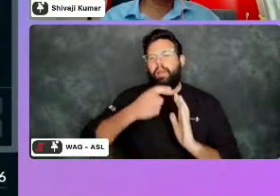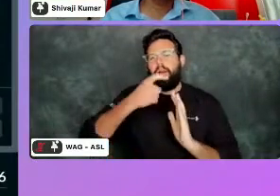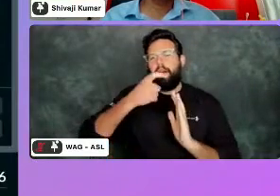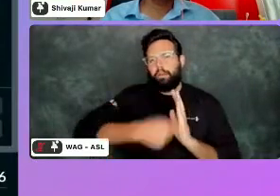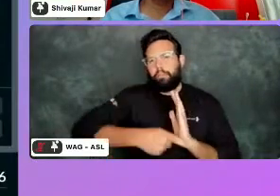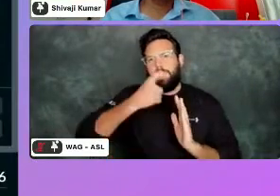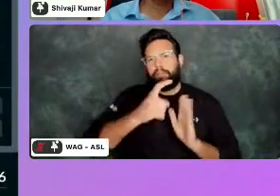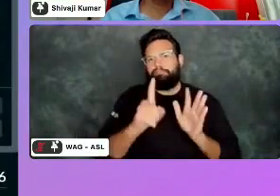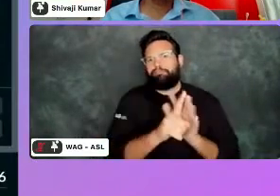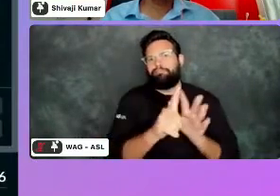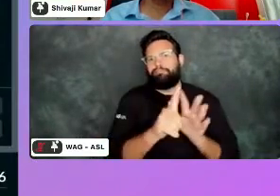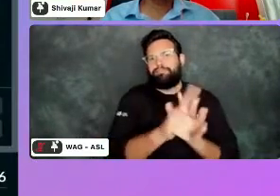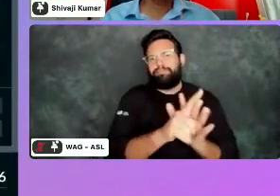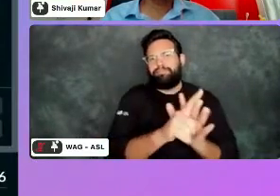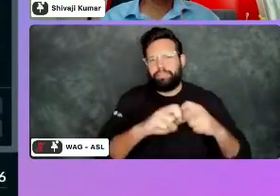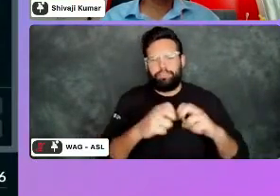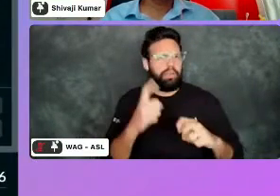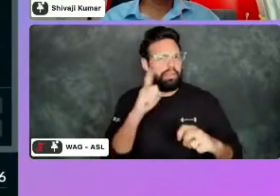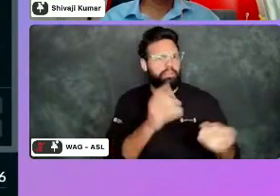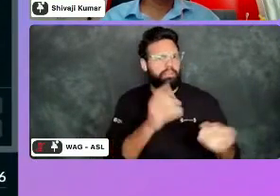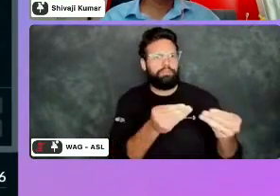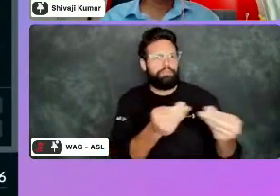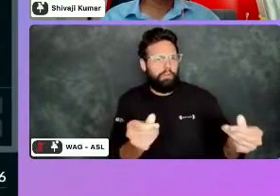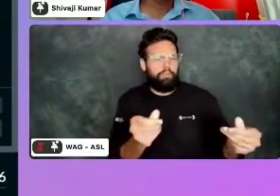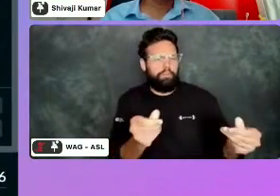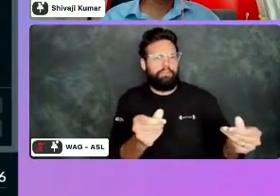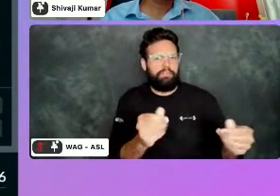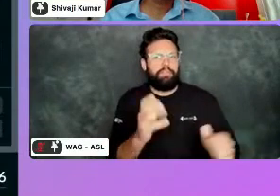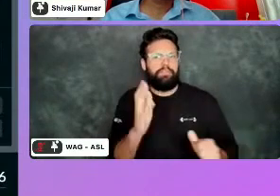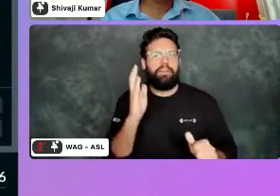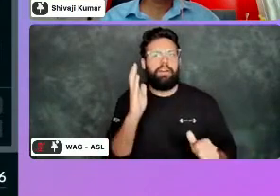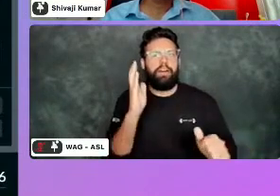So I'm actually gonna verify that after I make more fixes,